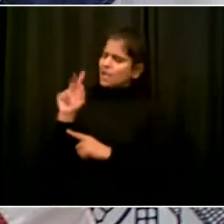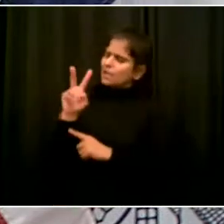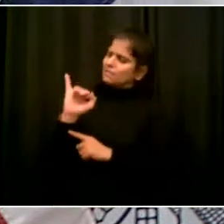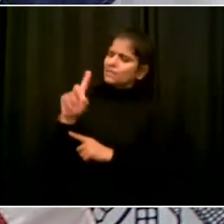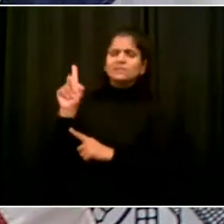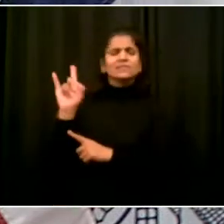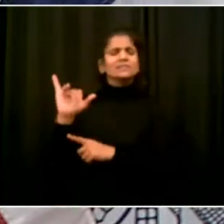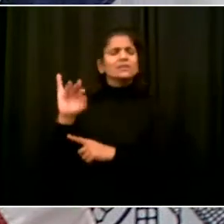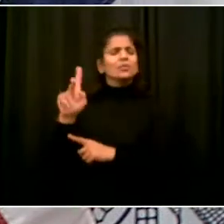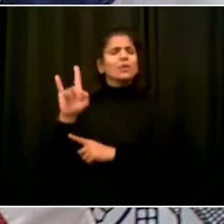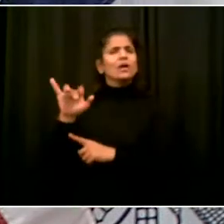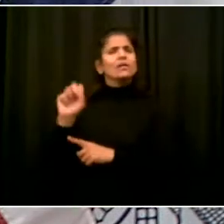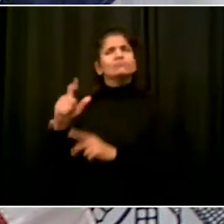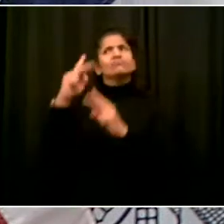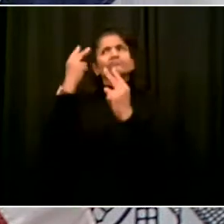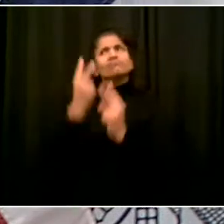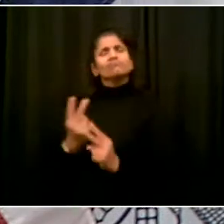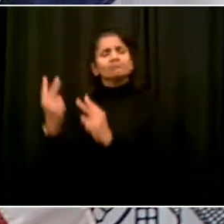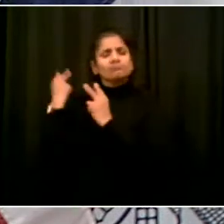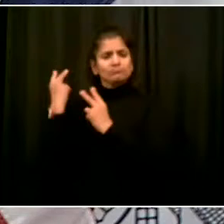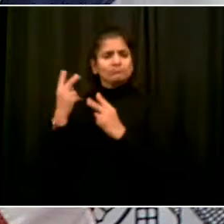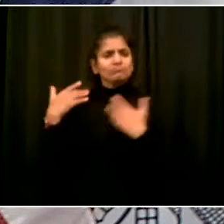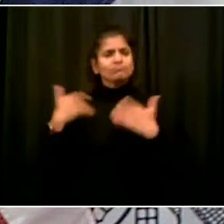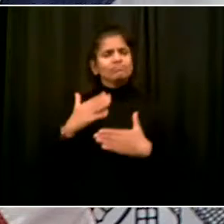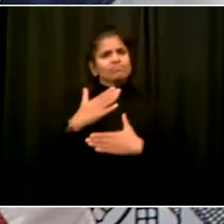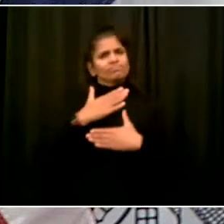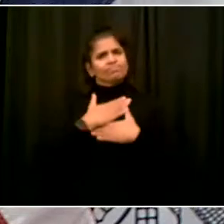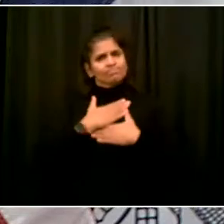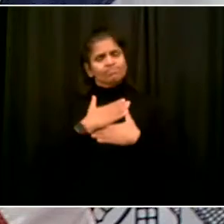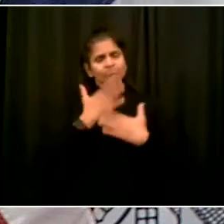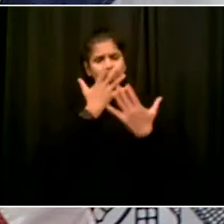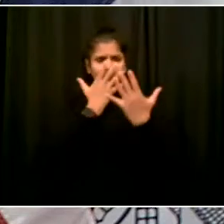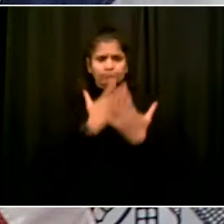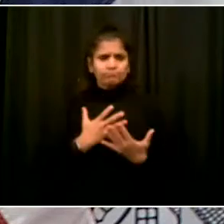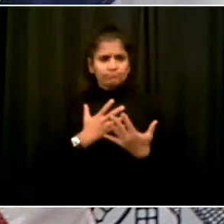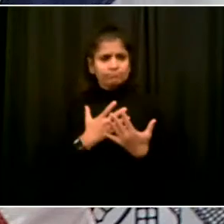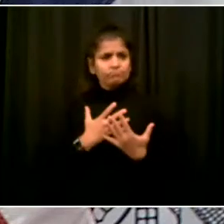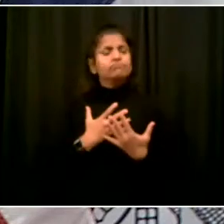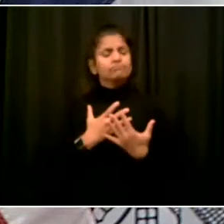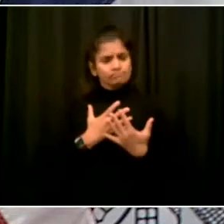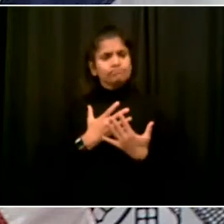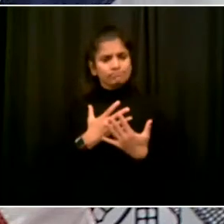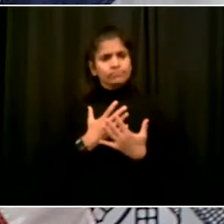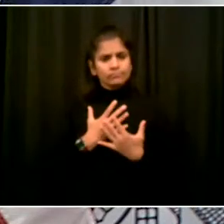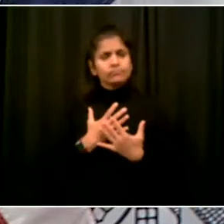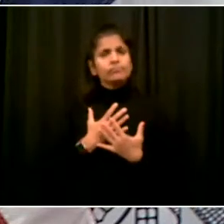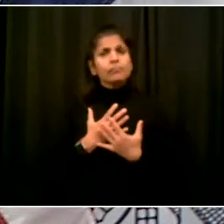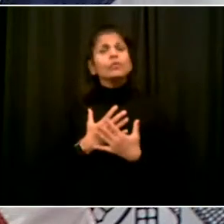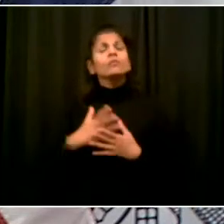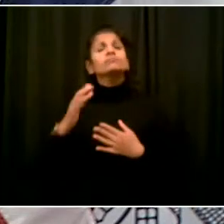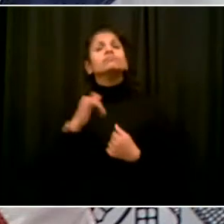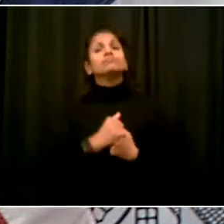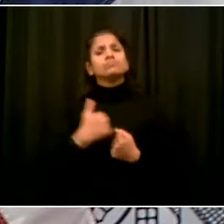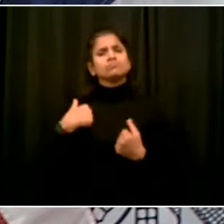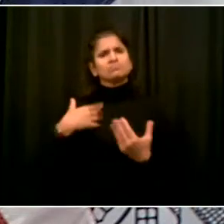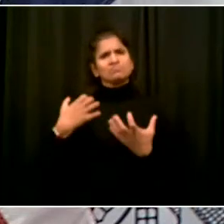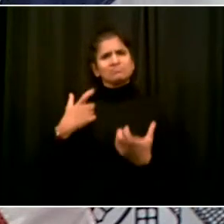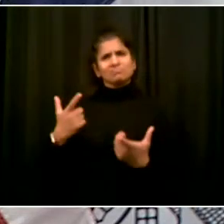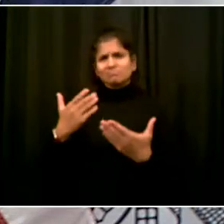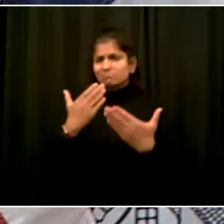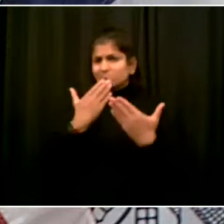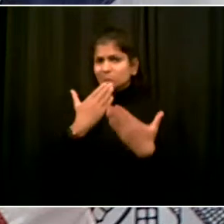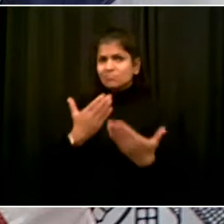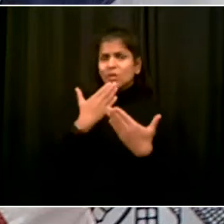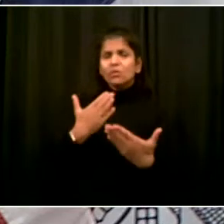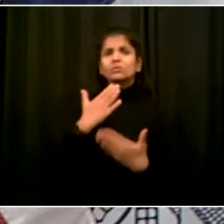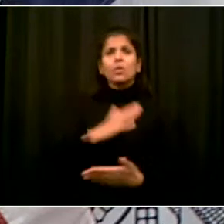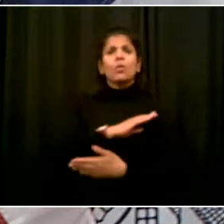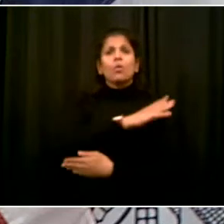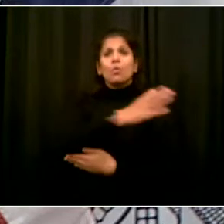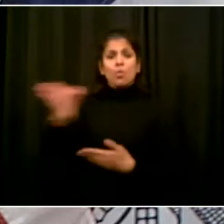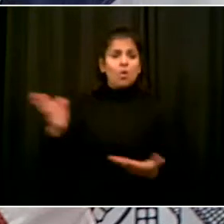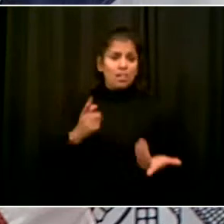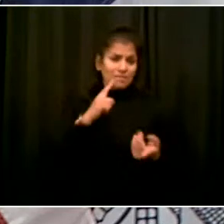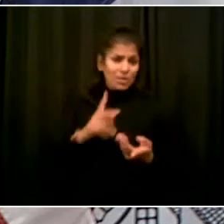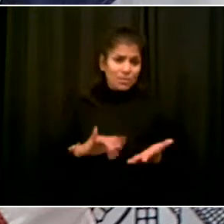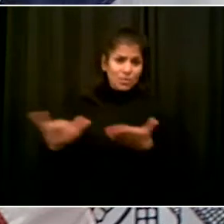CLOSE, ONE MORE